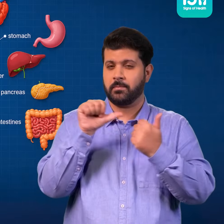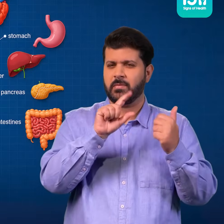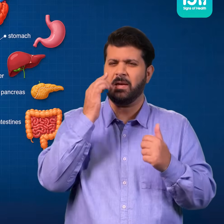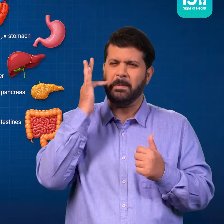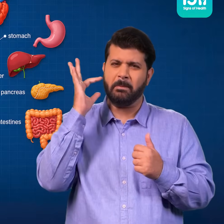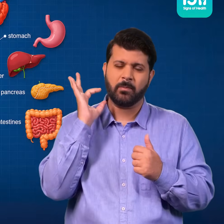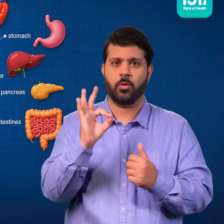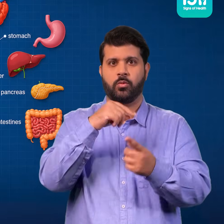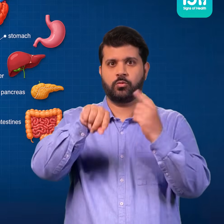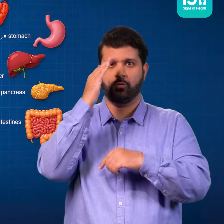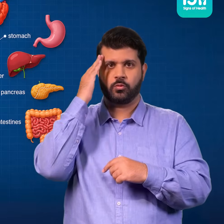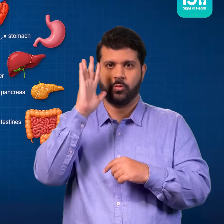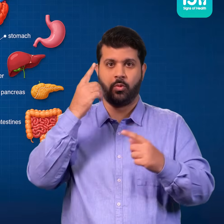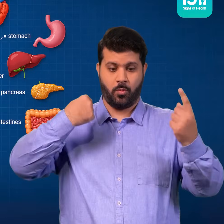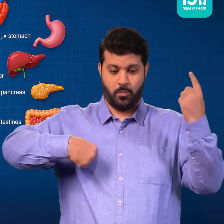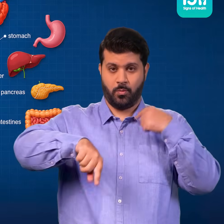Let’s recap the key points.